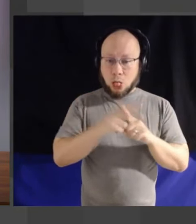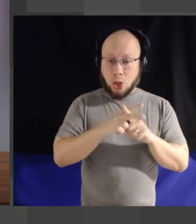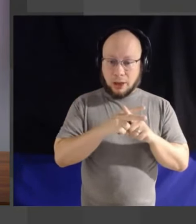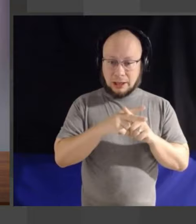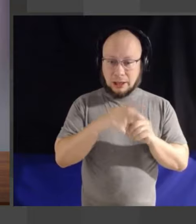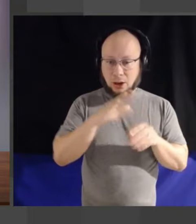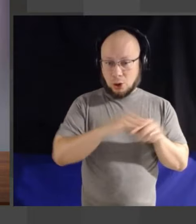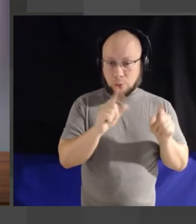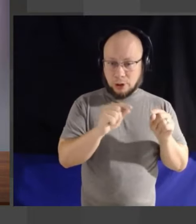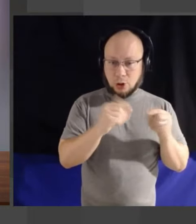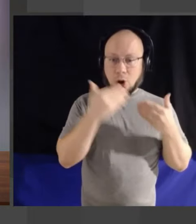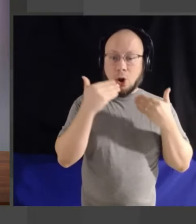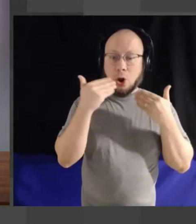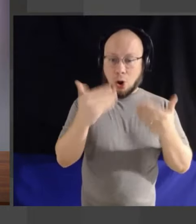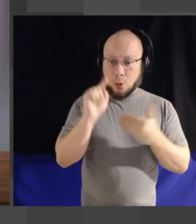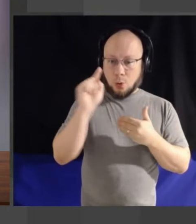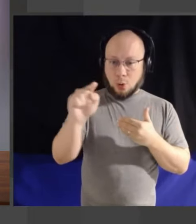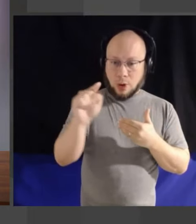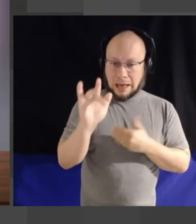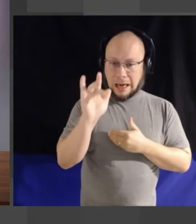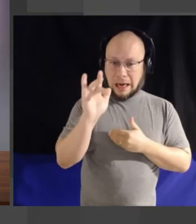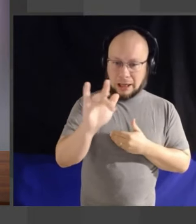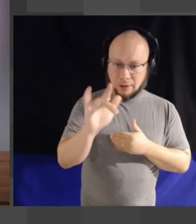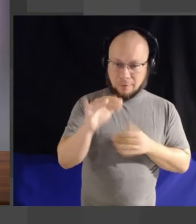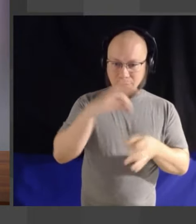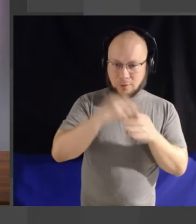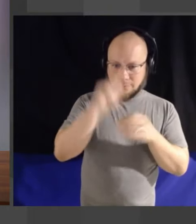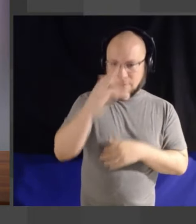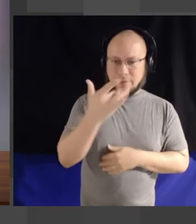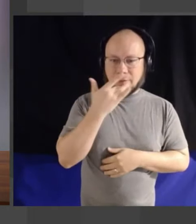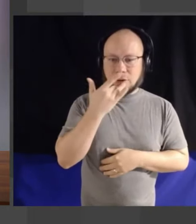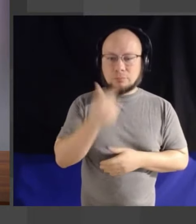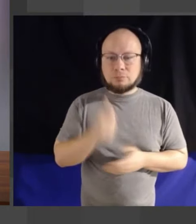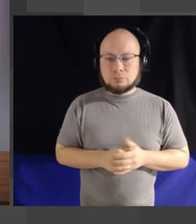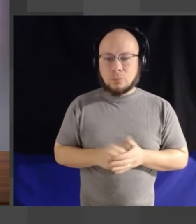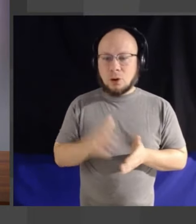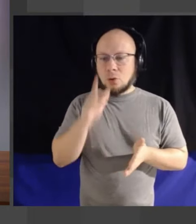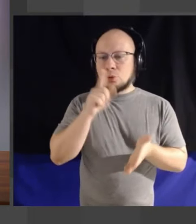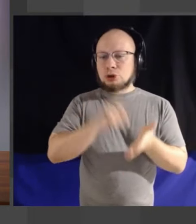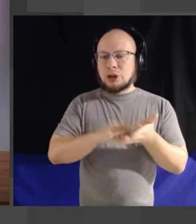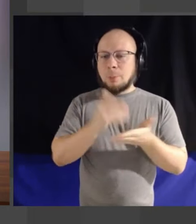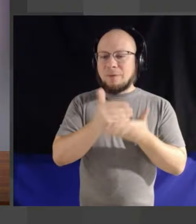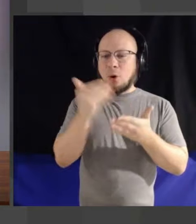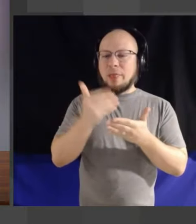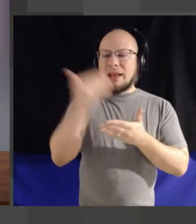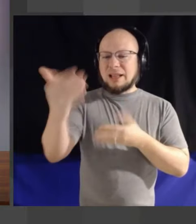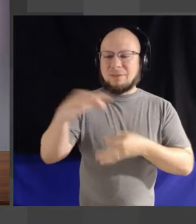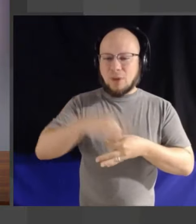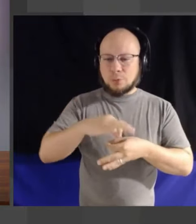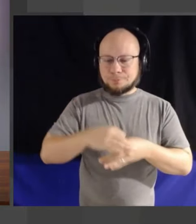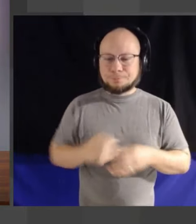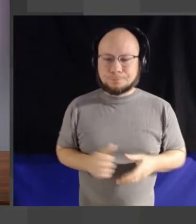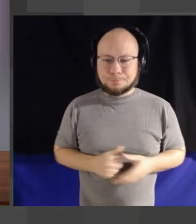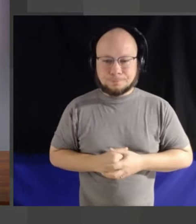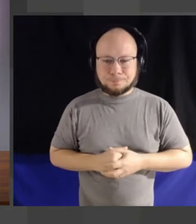ACCOUNT. MAKE SURE YOU'RE LOGGED IN. GO TO THE POLL RIGHT NOW AND CLICK THE MOB YOU WANT TO WIN.